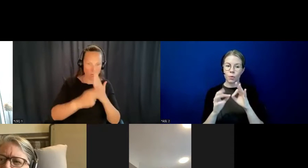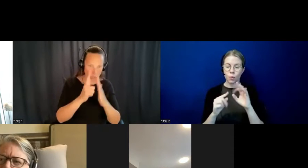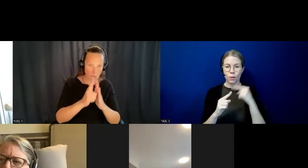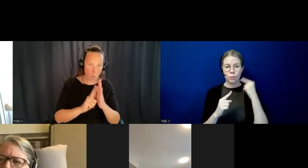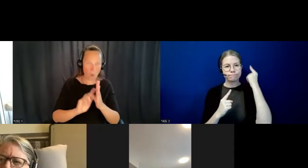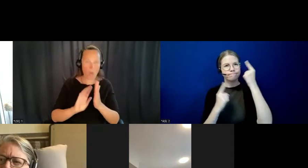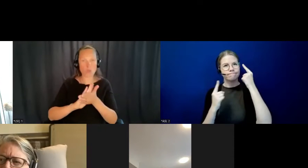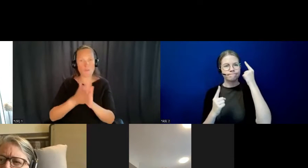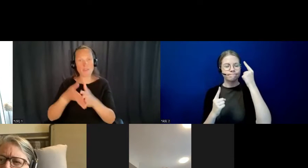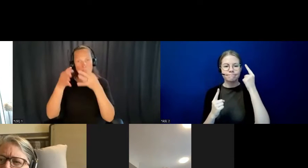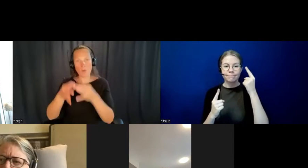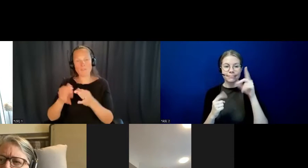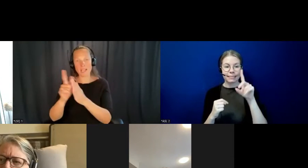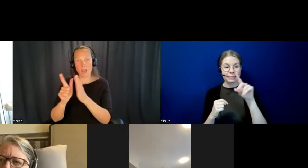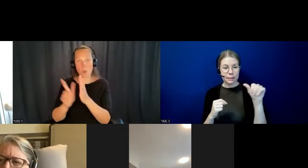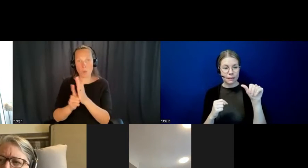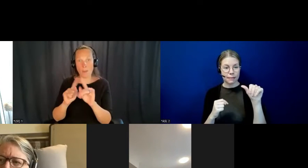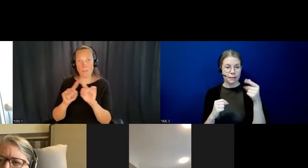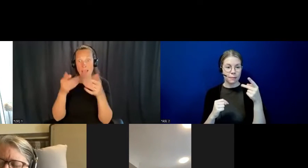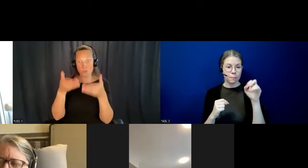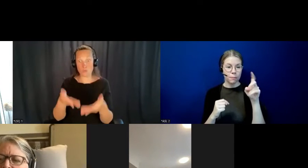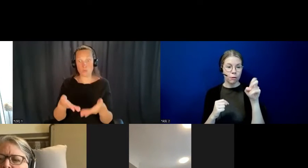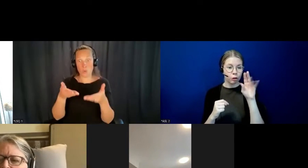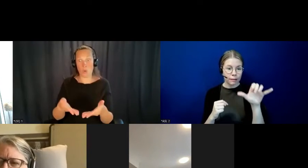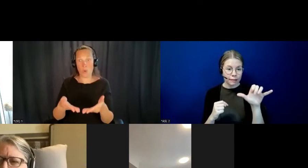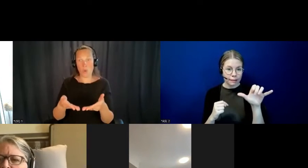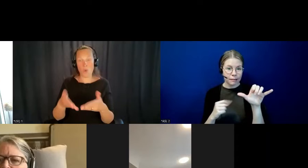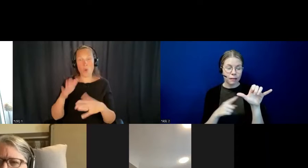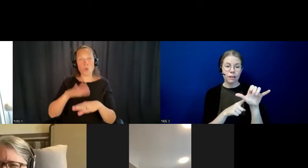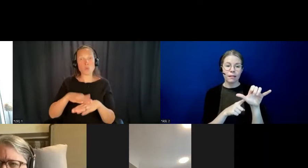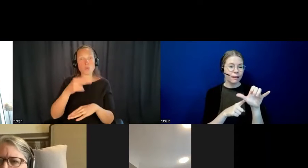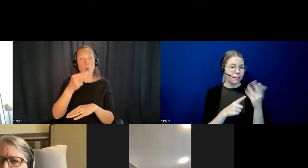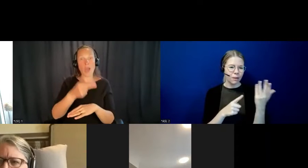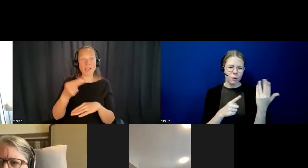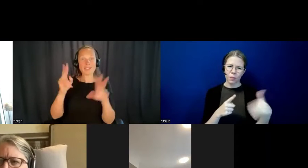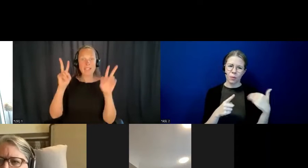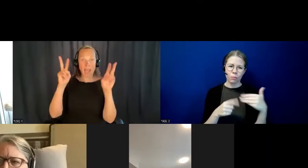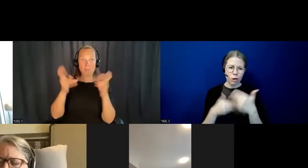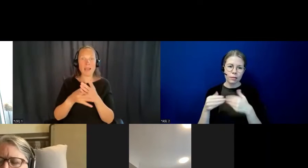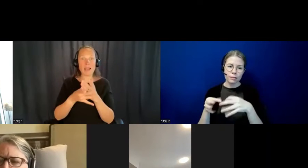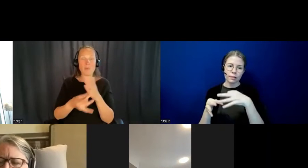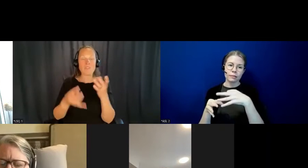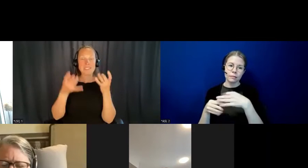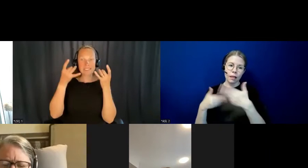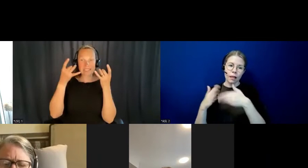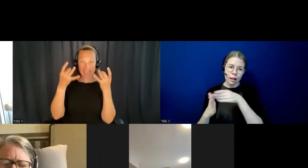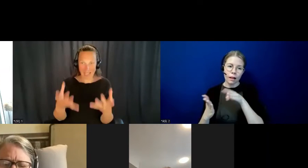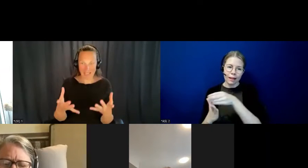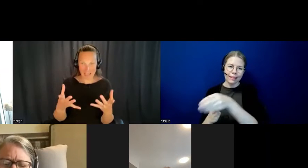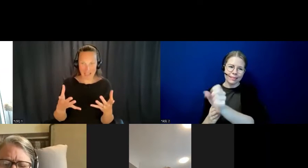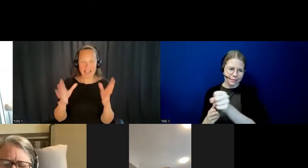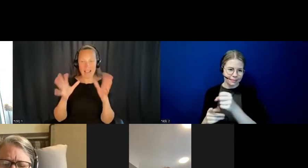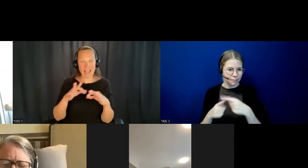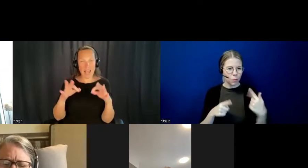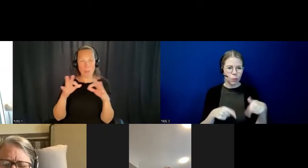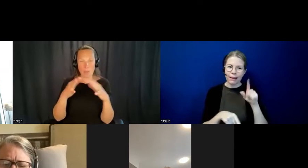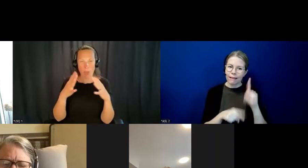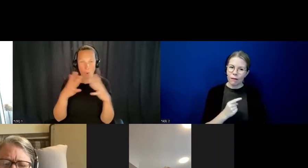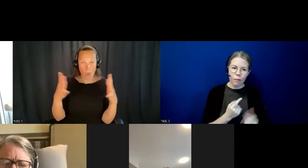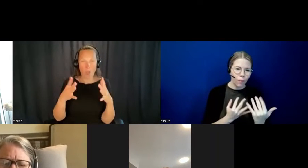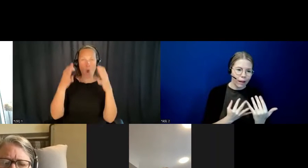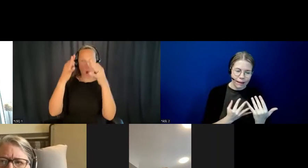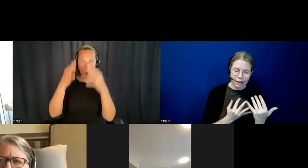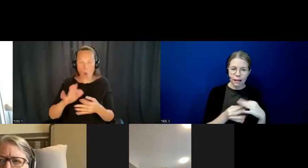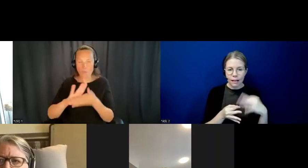WE CAN'T WAIT THAT LONG. PEOPLE NEED SUPPORT. AND THEY NEED SUPPORT NOW. SO IT'S INCUMBENT ON ALL